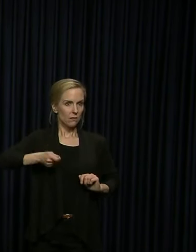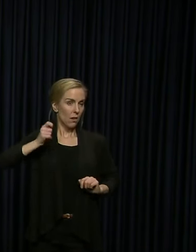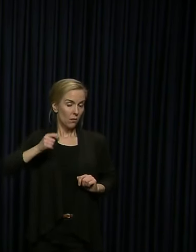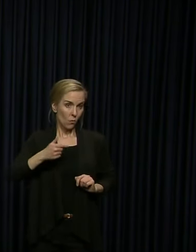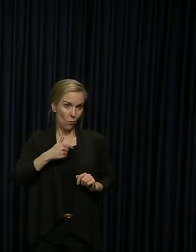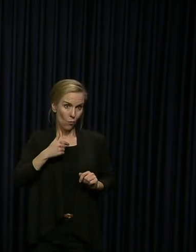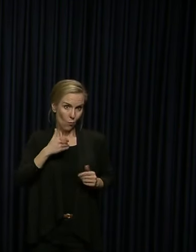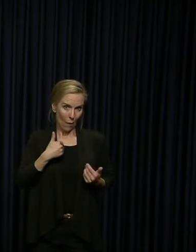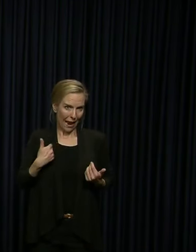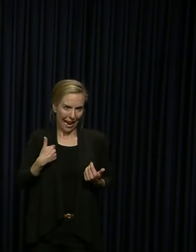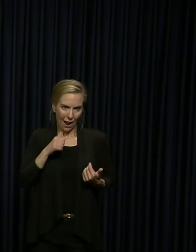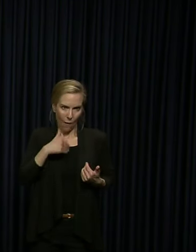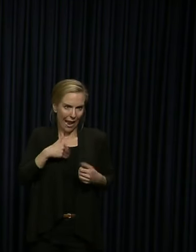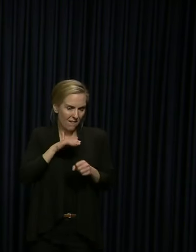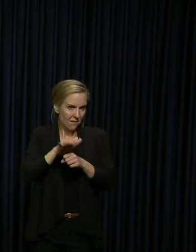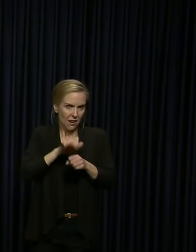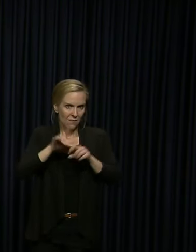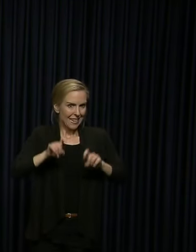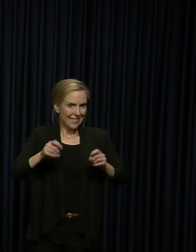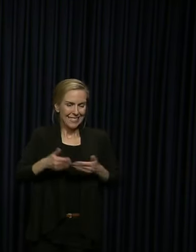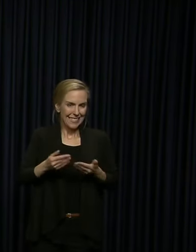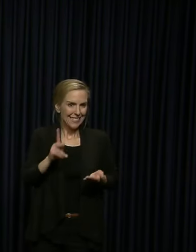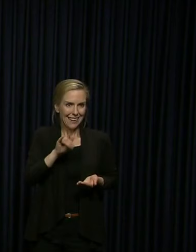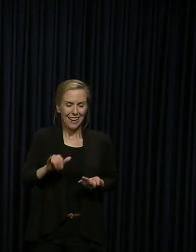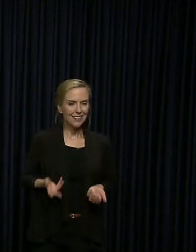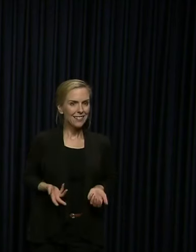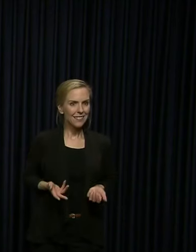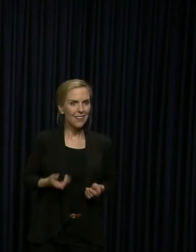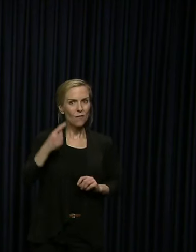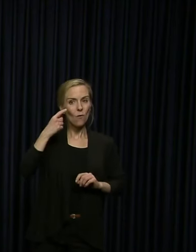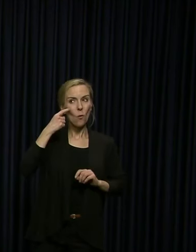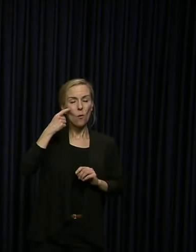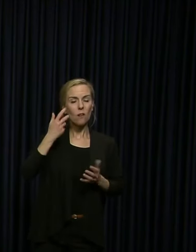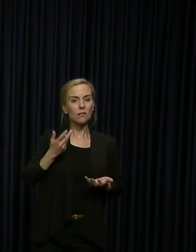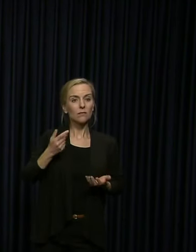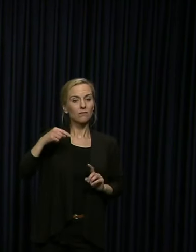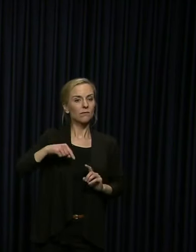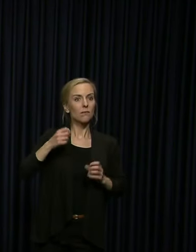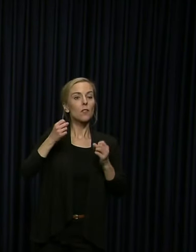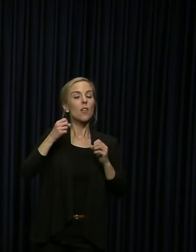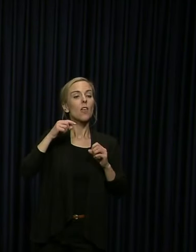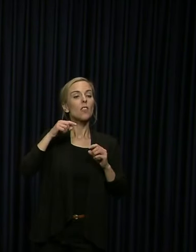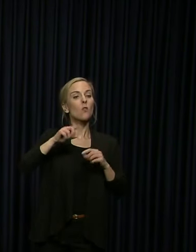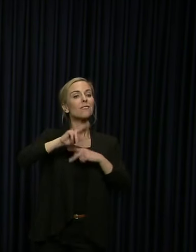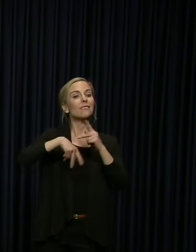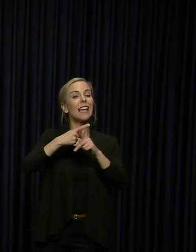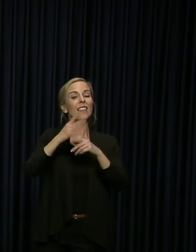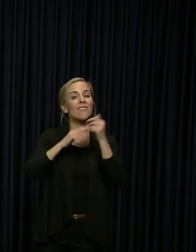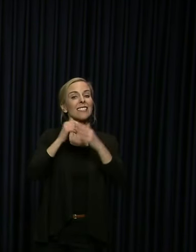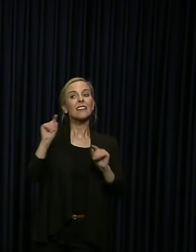THAT'S WHAT WE DO EVERY DAY. WE'RE TRYING TO THINK THROUGH GROCERY STORES OR OTHER PLACES THAT PEOPLE ARE GOING TO, THE